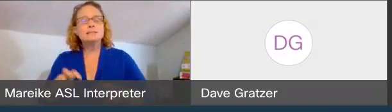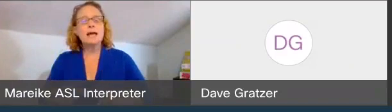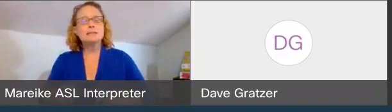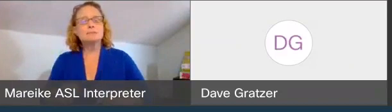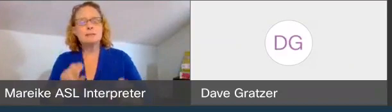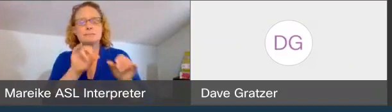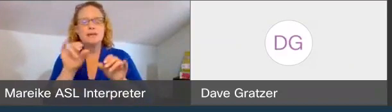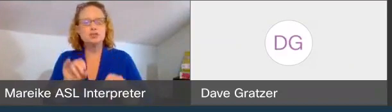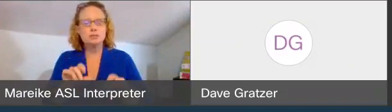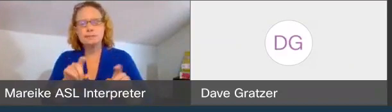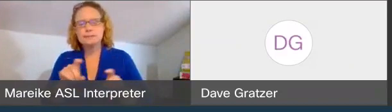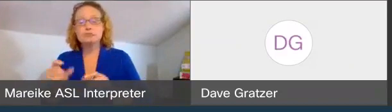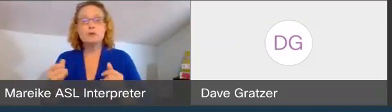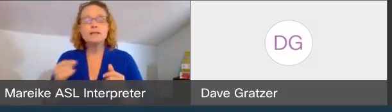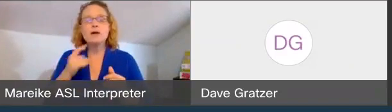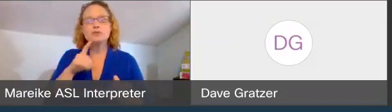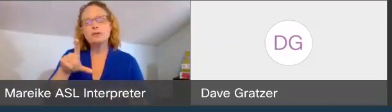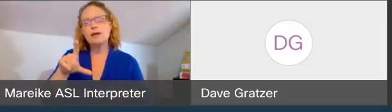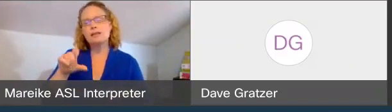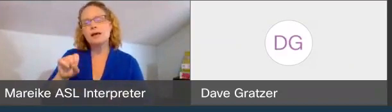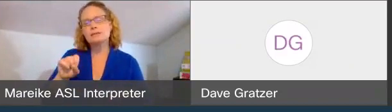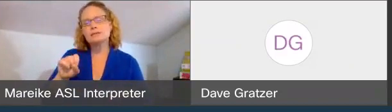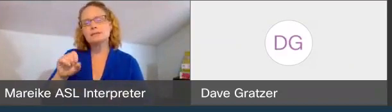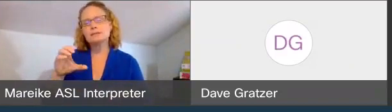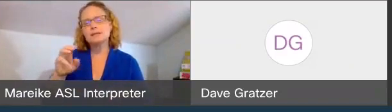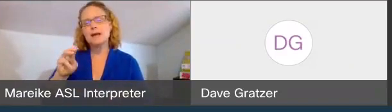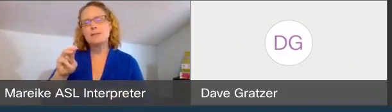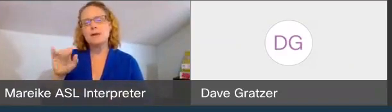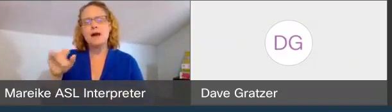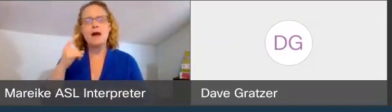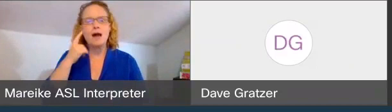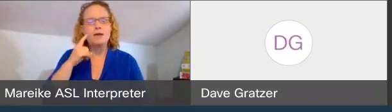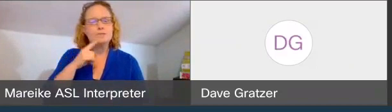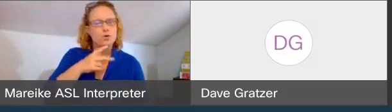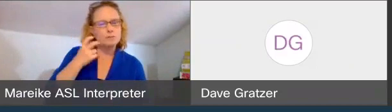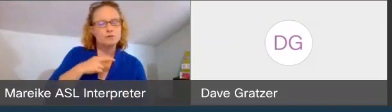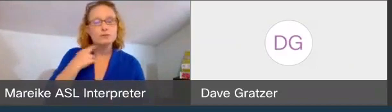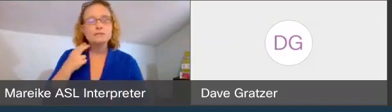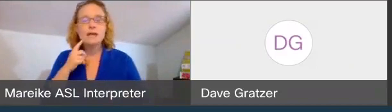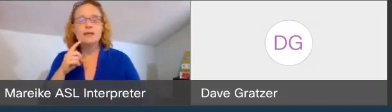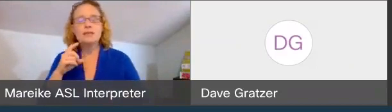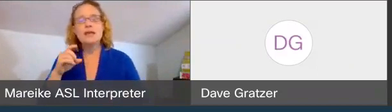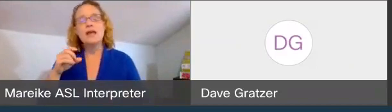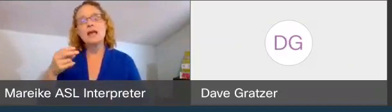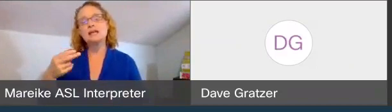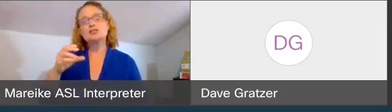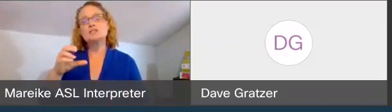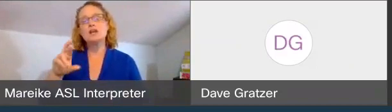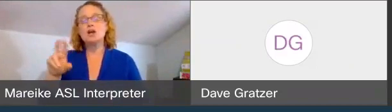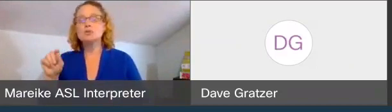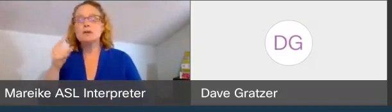now they're doing the LS CMI for criminogenic risk and the HTR 24 for violence risk.